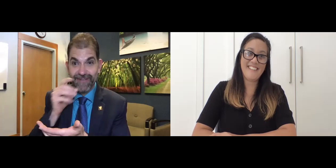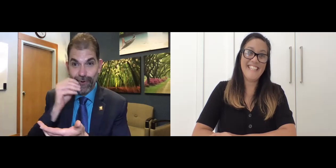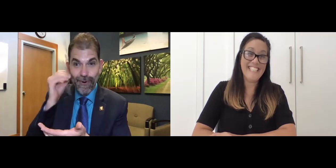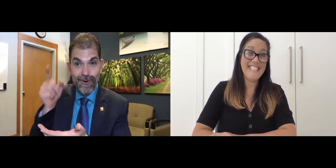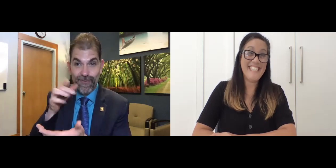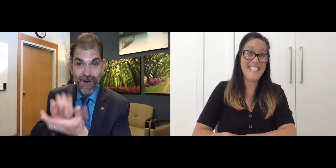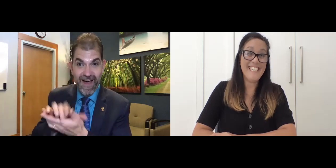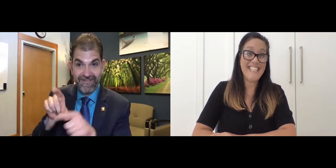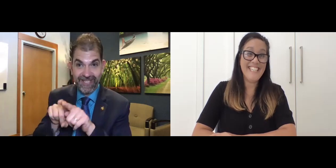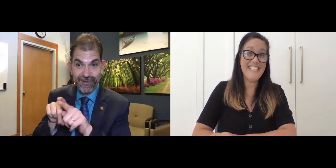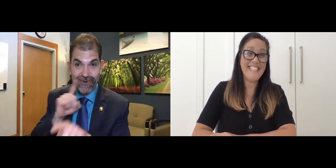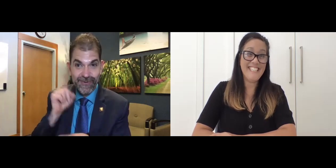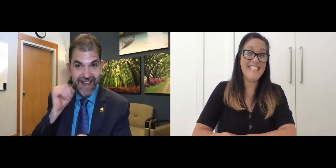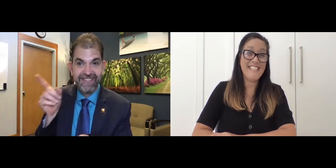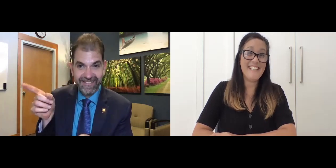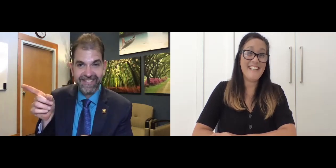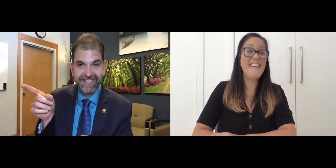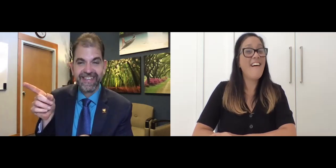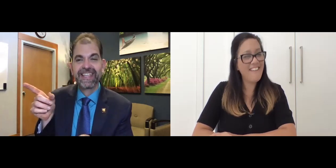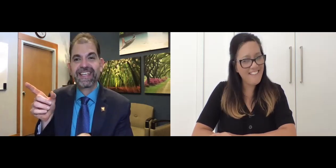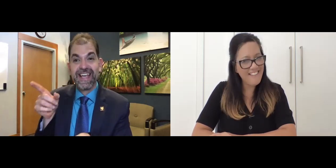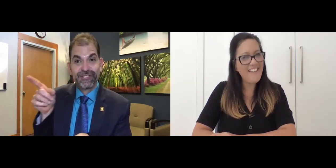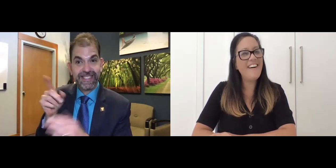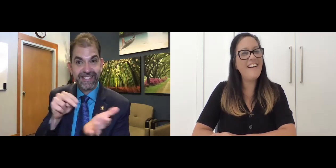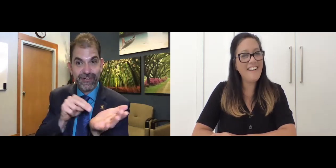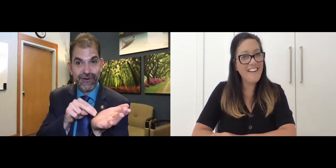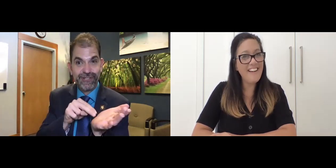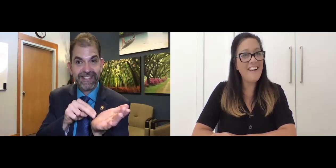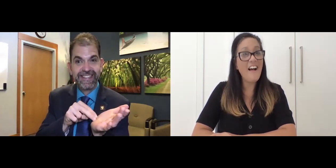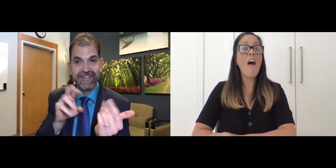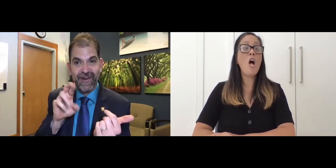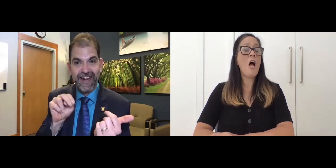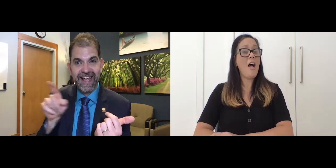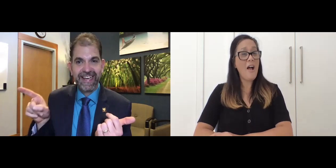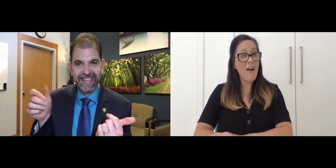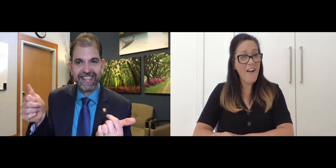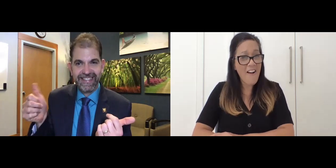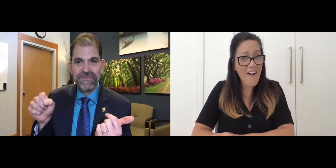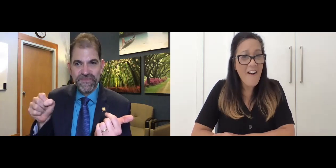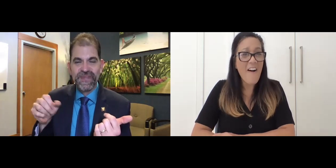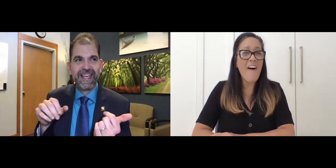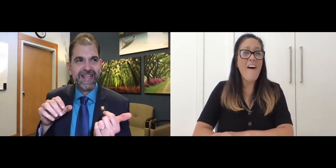My wife was home at the time and she's a nurse.